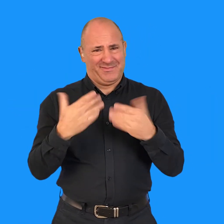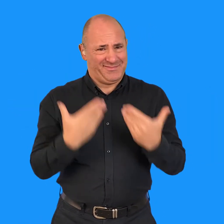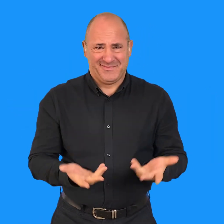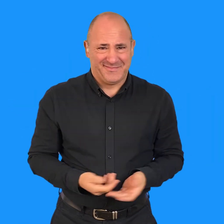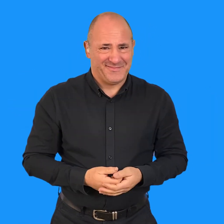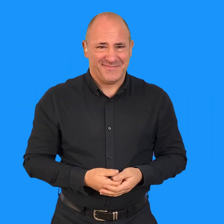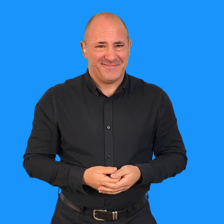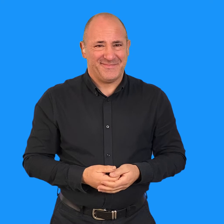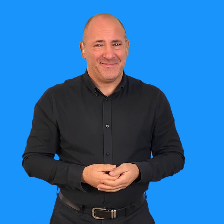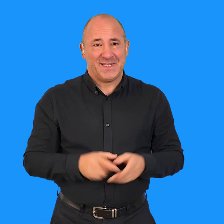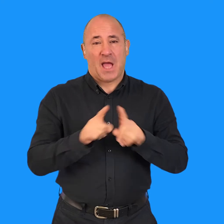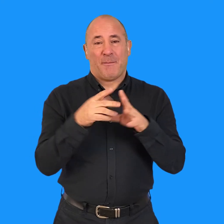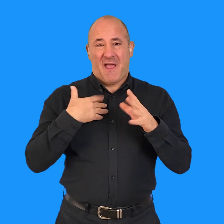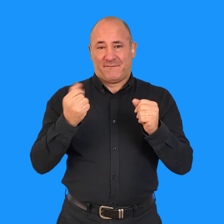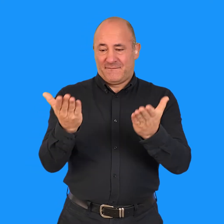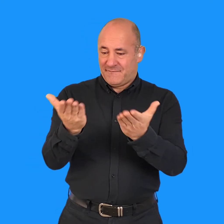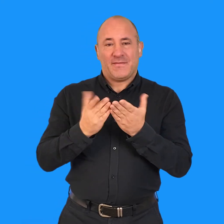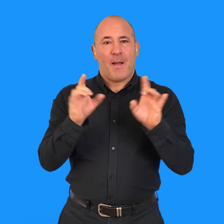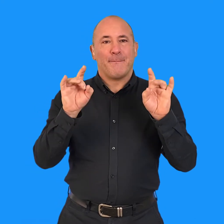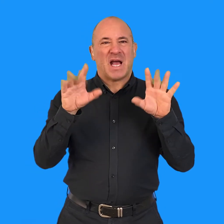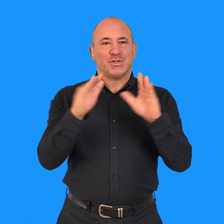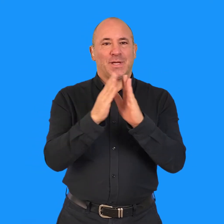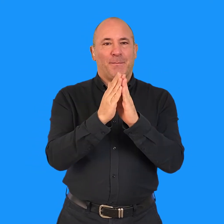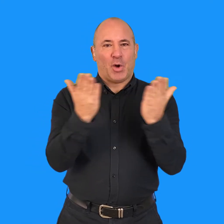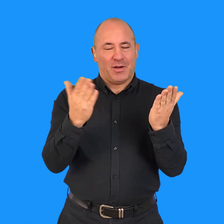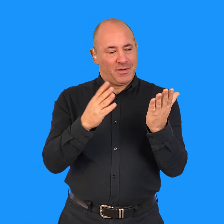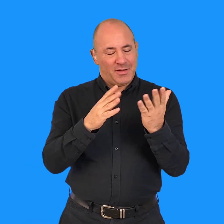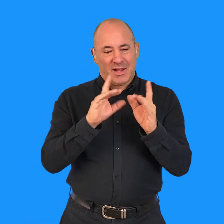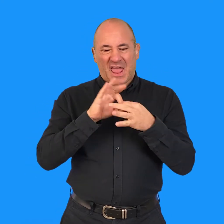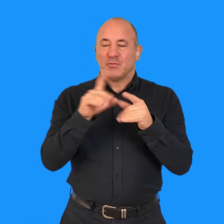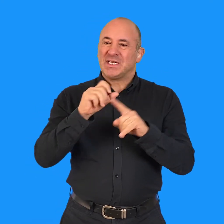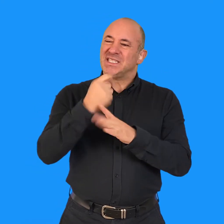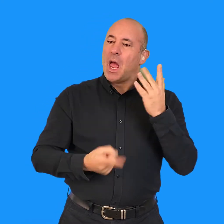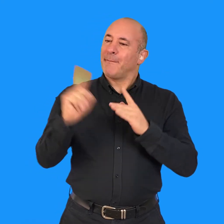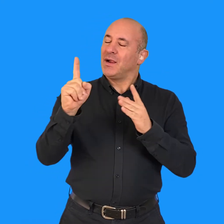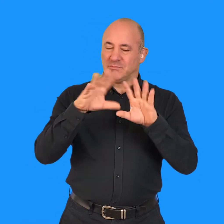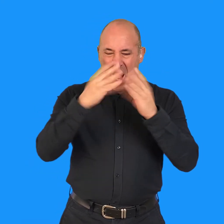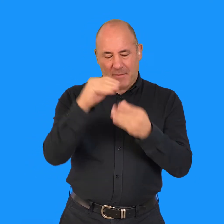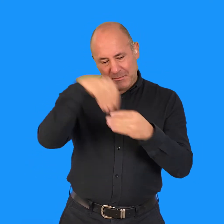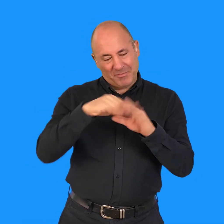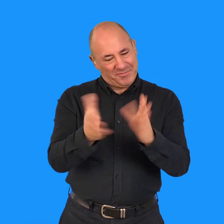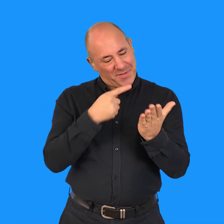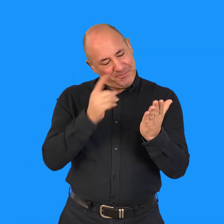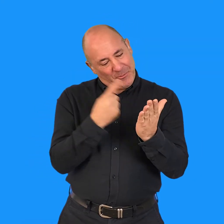And as I say, we aren't given a magic handbook of everything around being disabled.